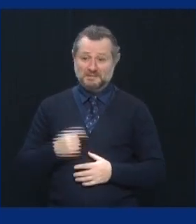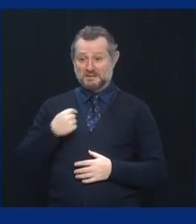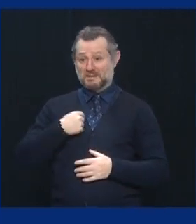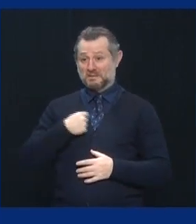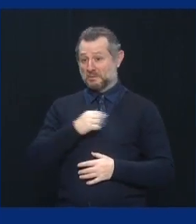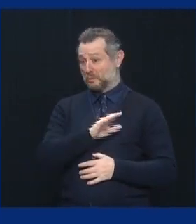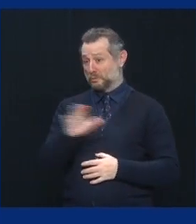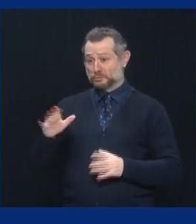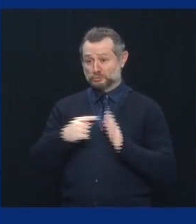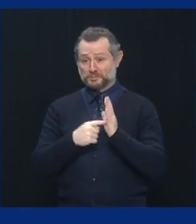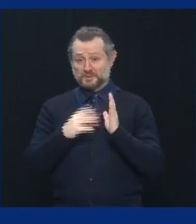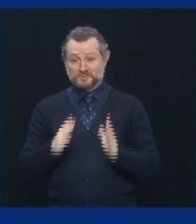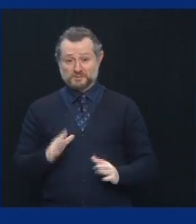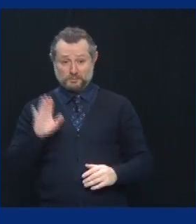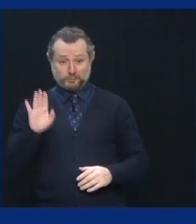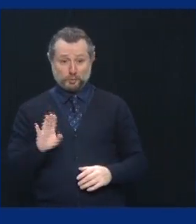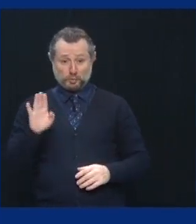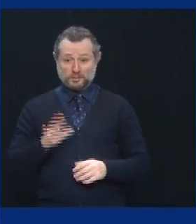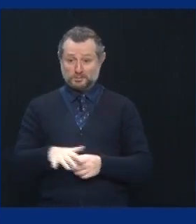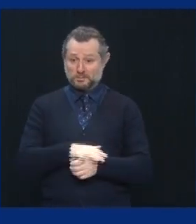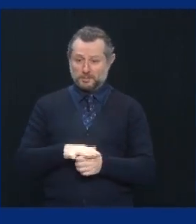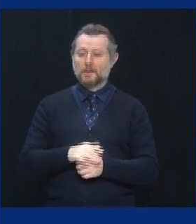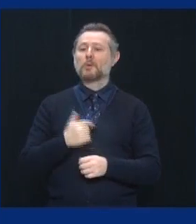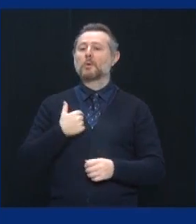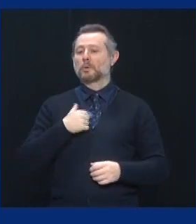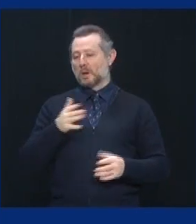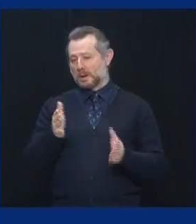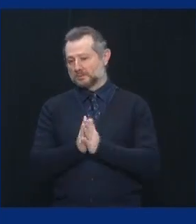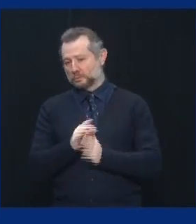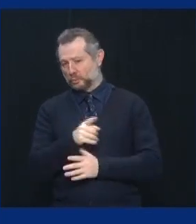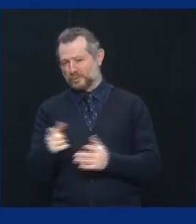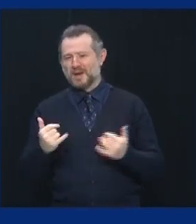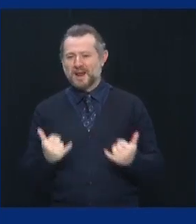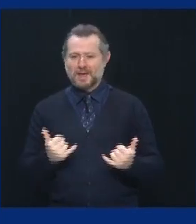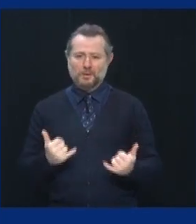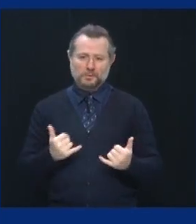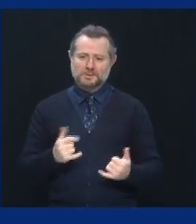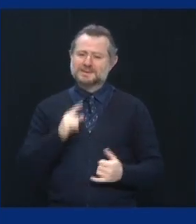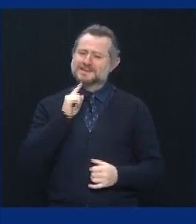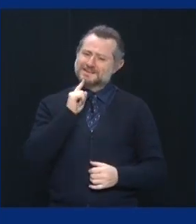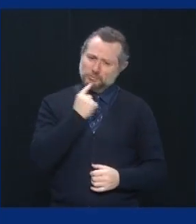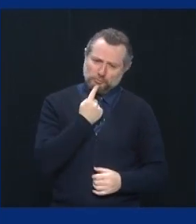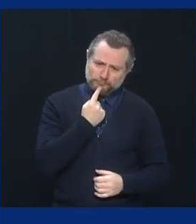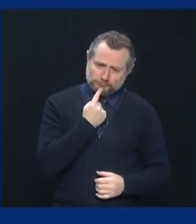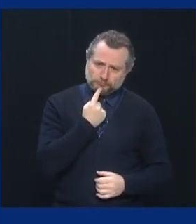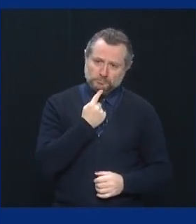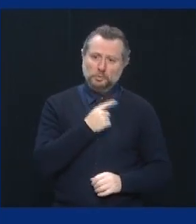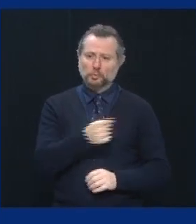SENIORS AND HIGH RISK COMMUNITIES MUST GET VACCINATED, FULL STOP. AS YOUR REPRESENTATIVE IN